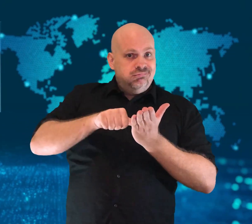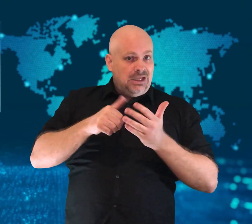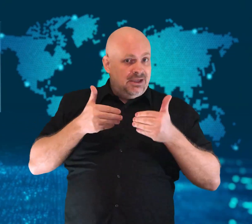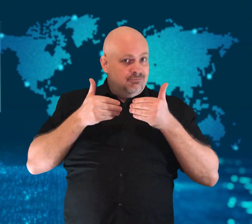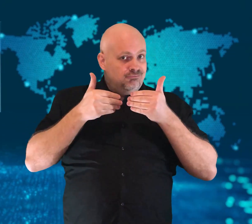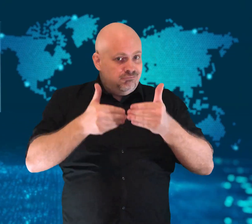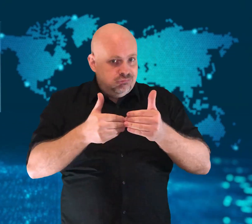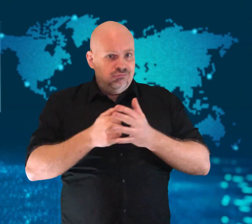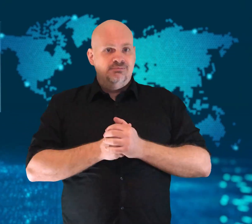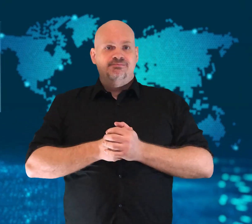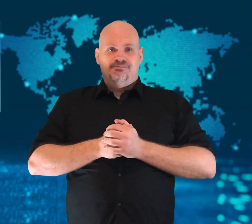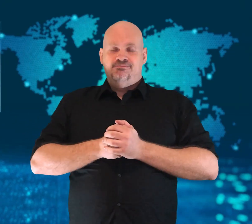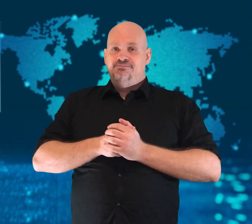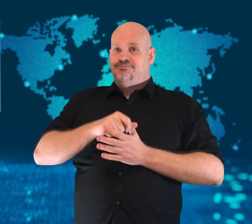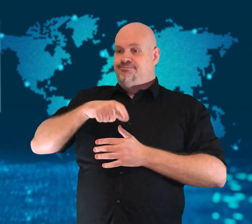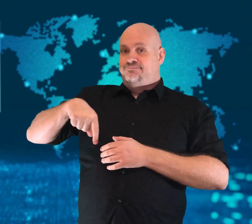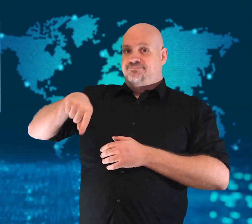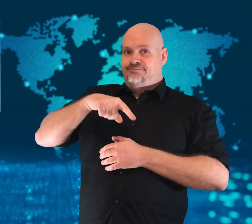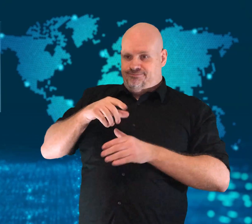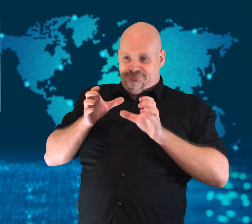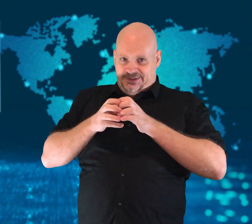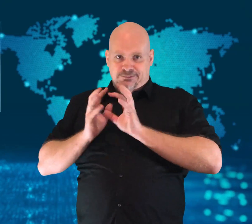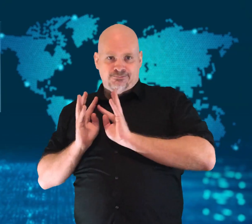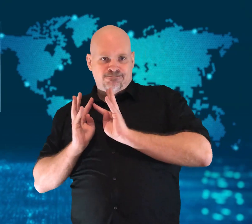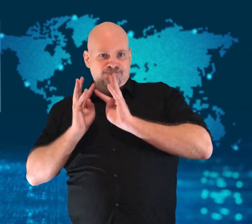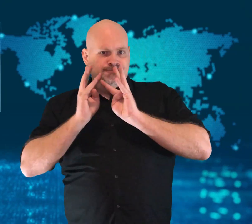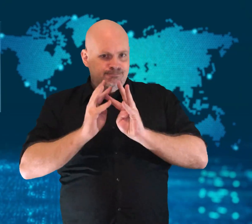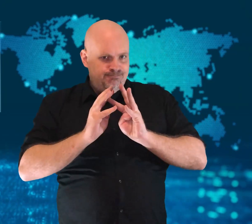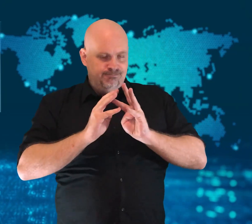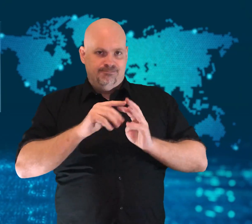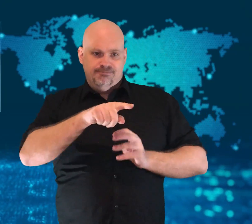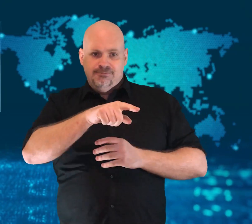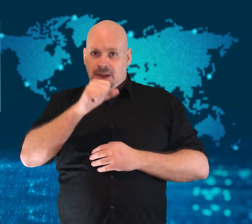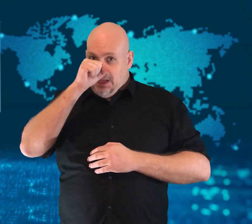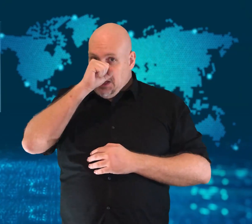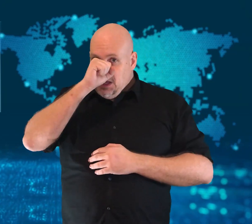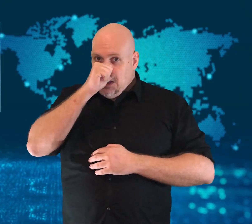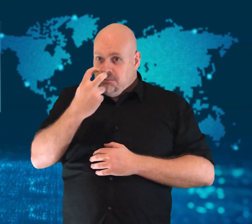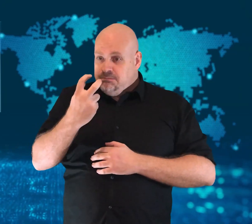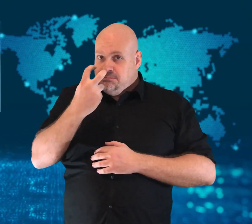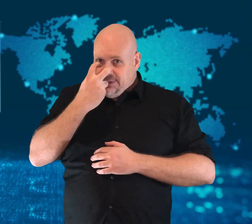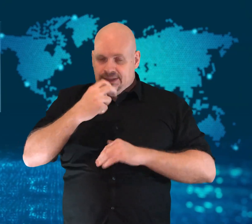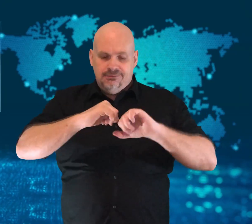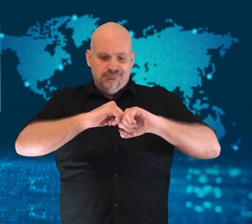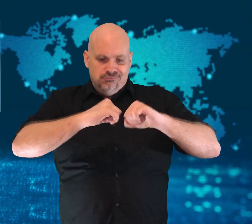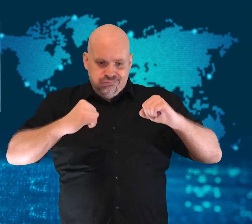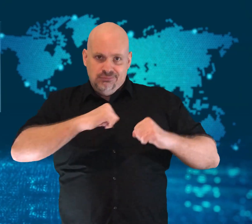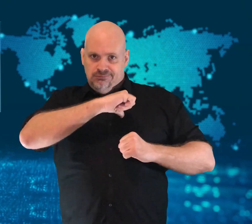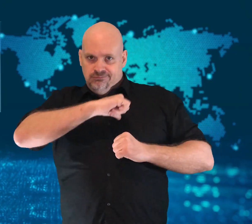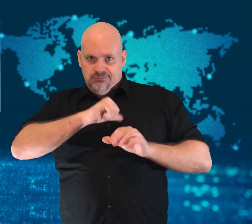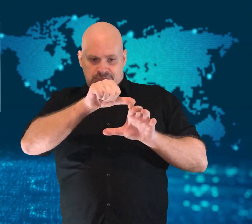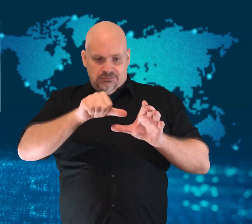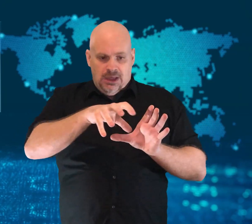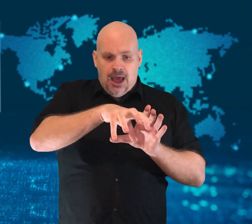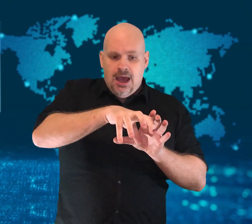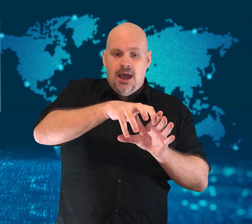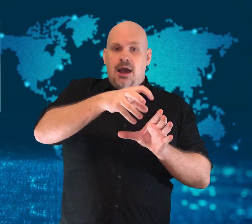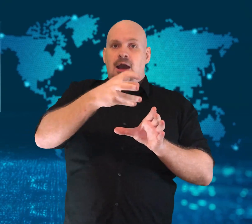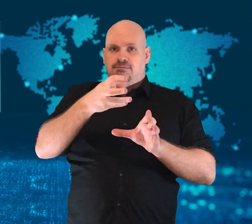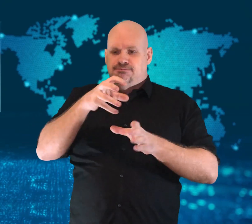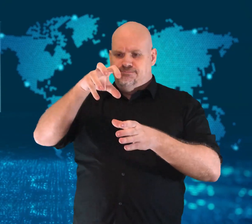placed into a special device to preserve for the surgery.